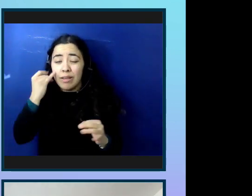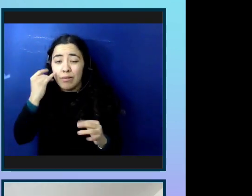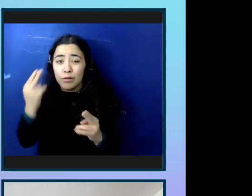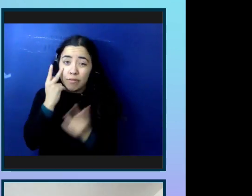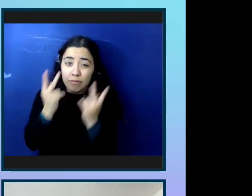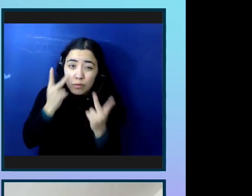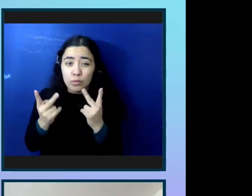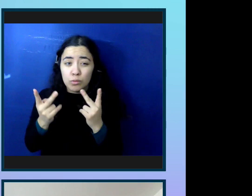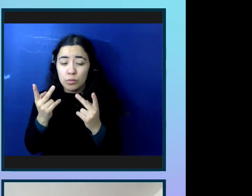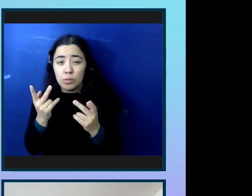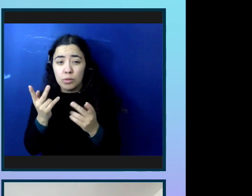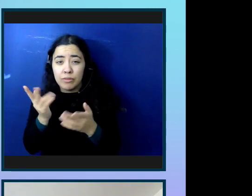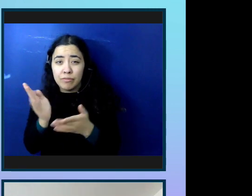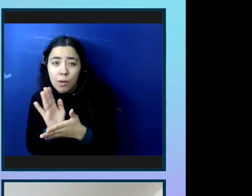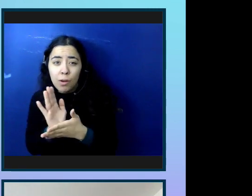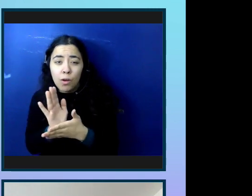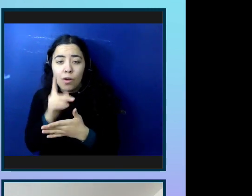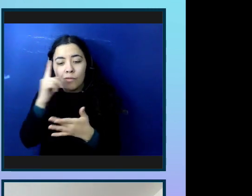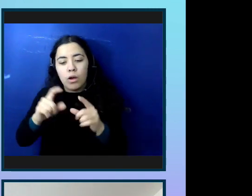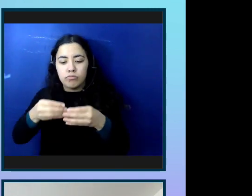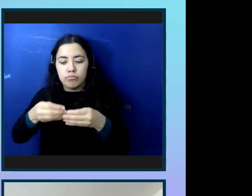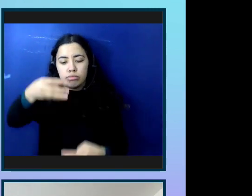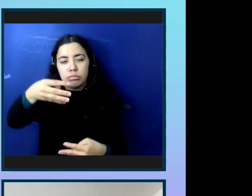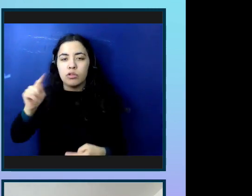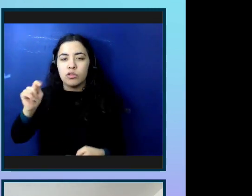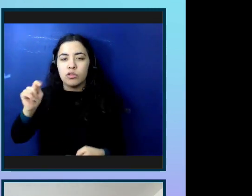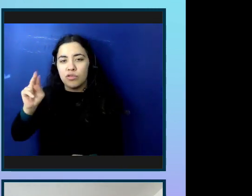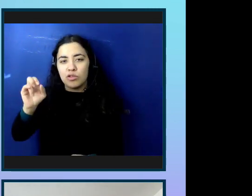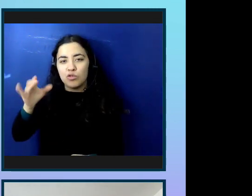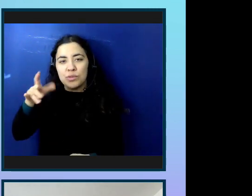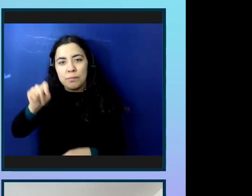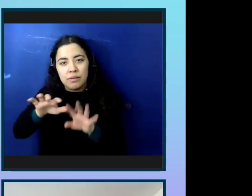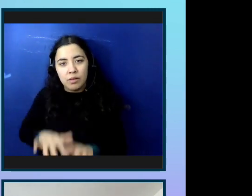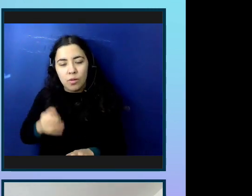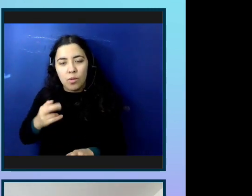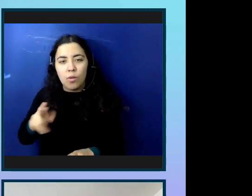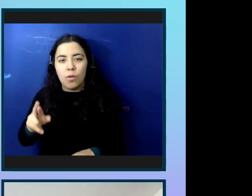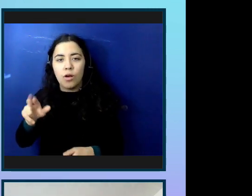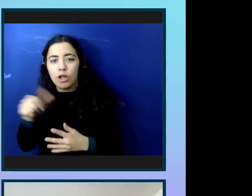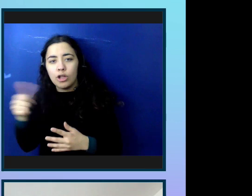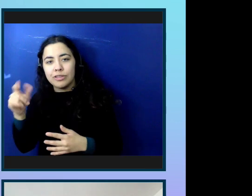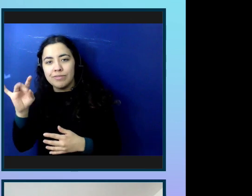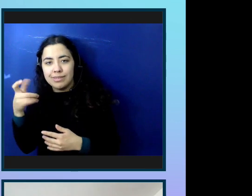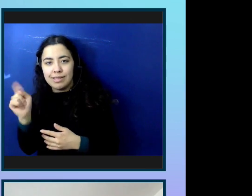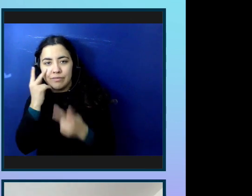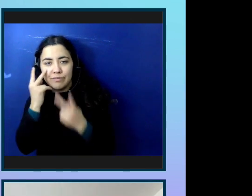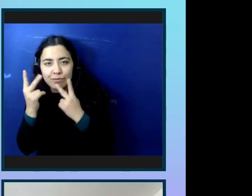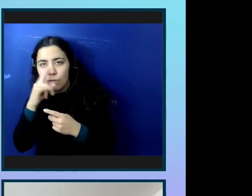and close captions in the case of video or alternative text attributes in the case of visuals, but by no means, does that mean